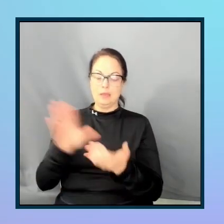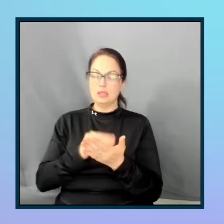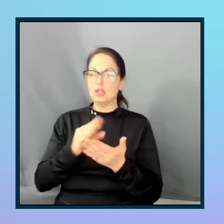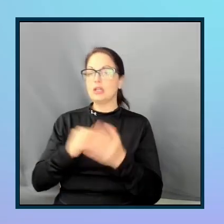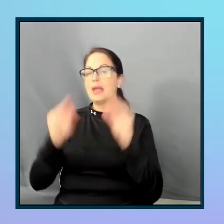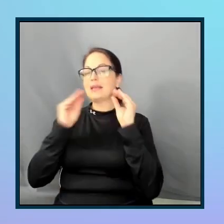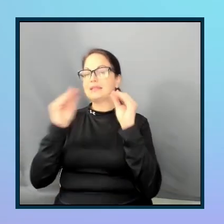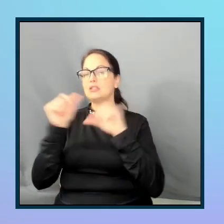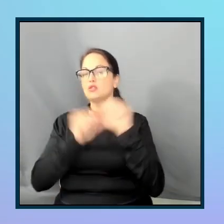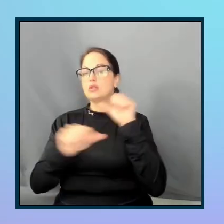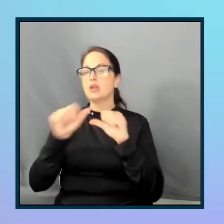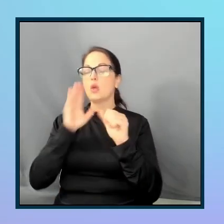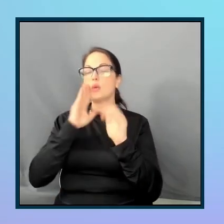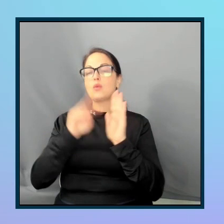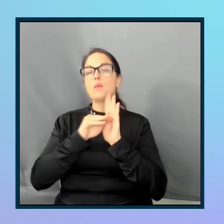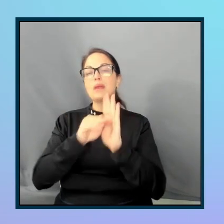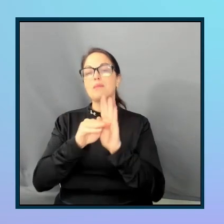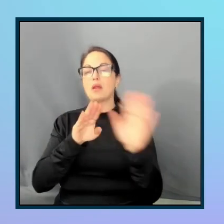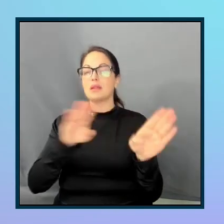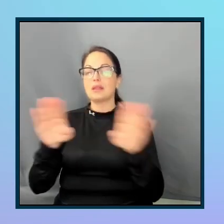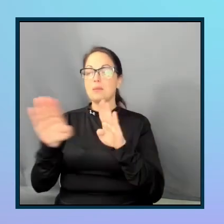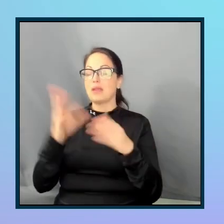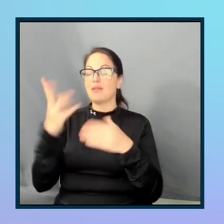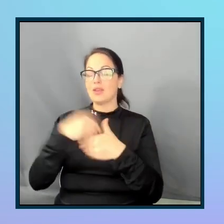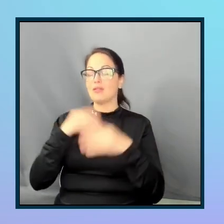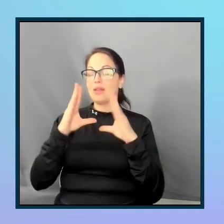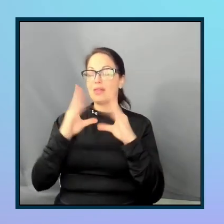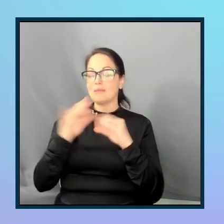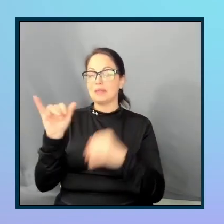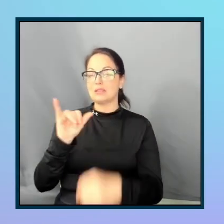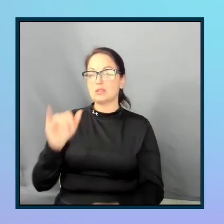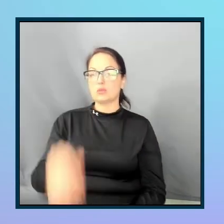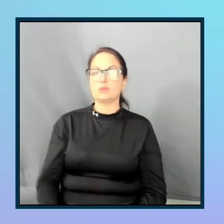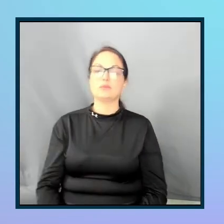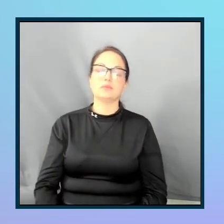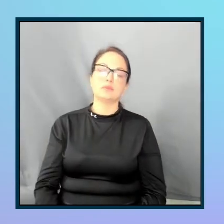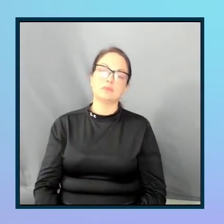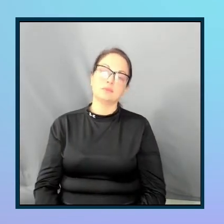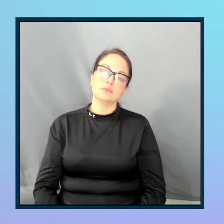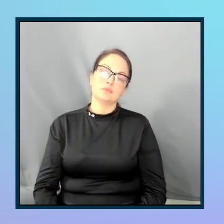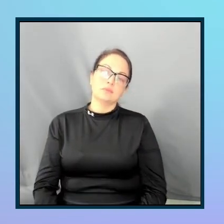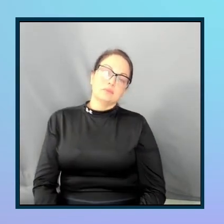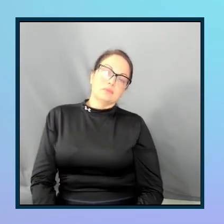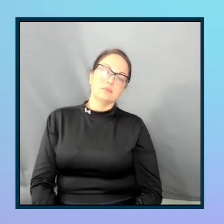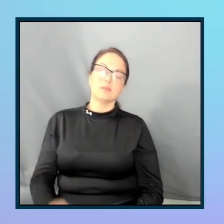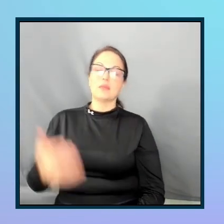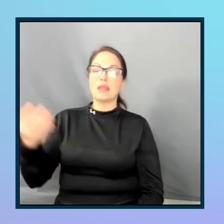we're going to be modeling that behavior in our meetings, right? You know, invite each other to these events.